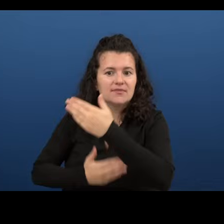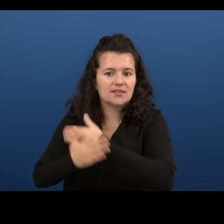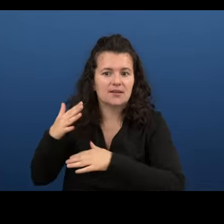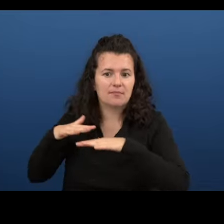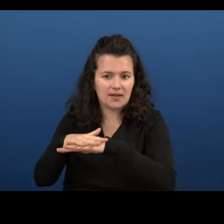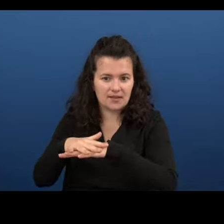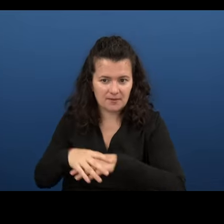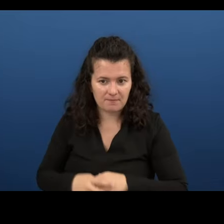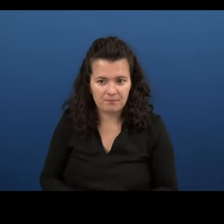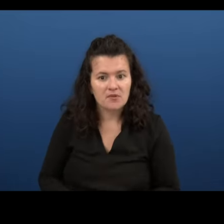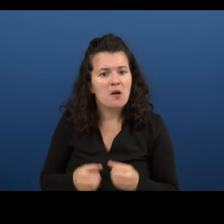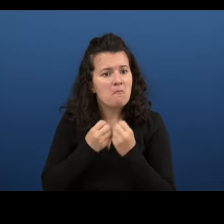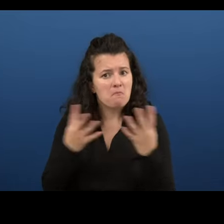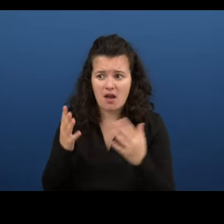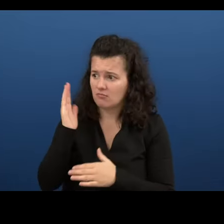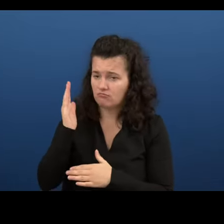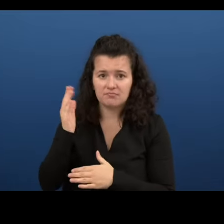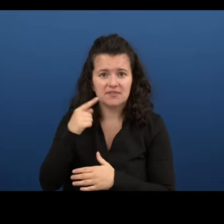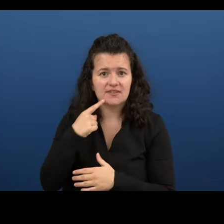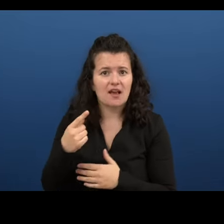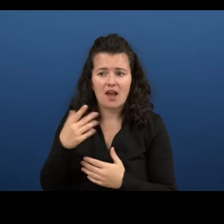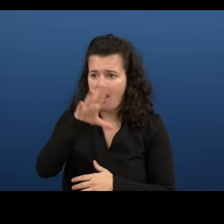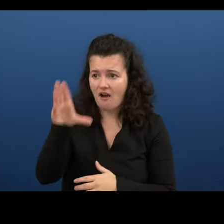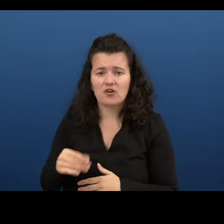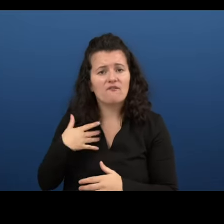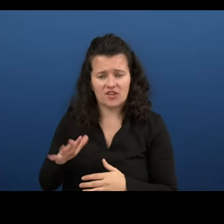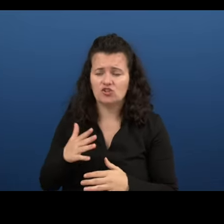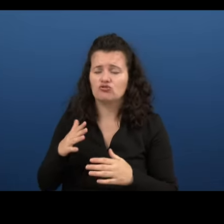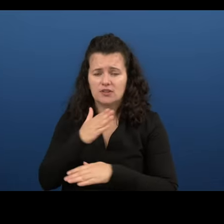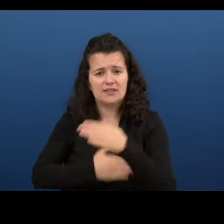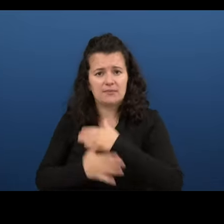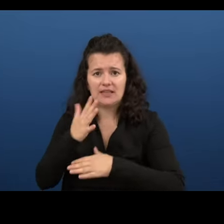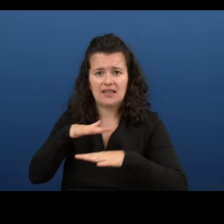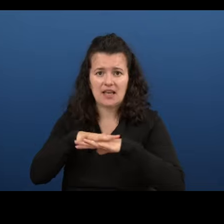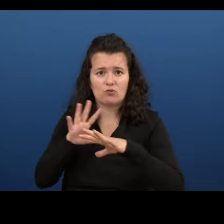and disability networks in Africa. It's a concept that works around the world and it's